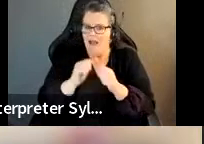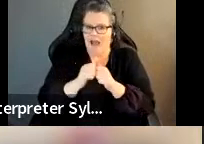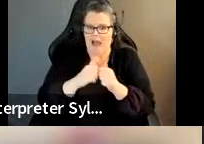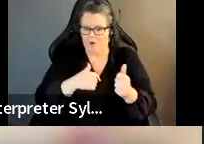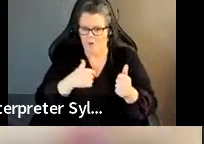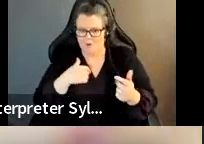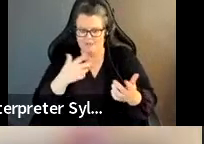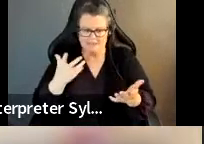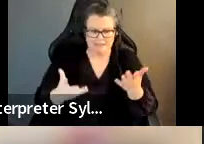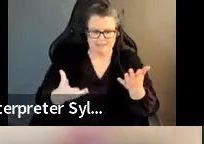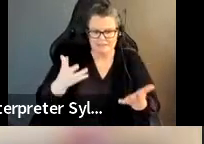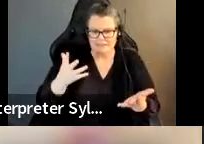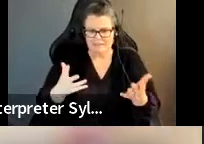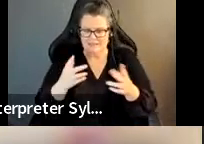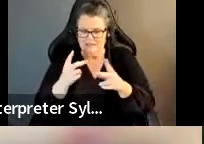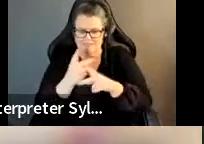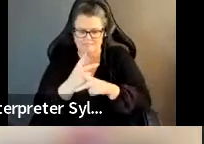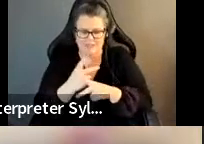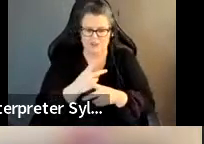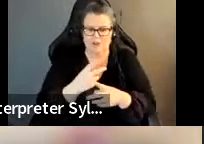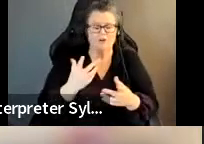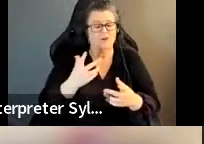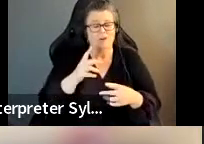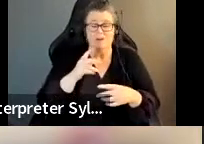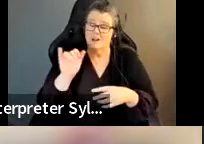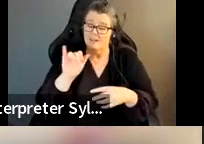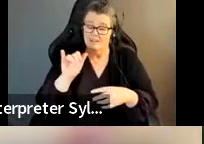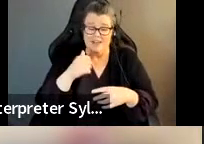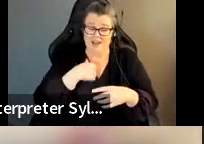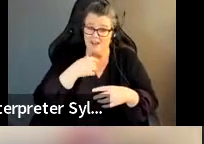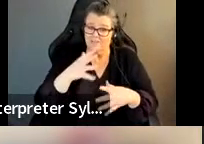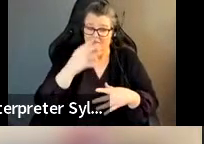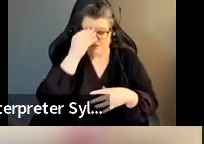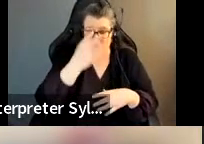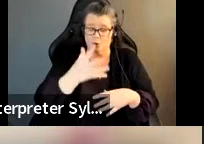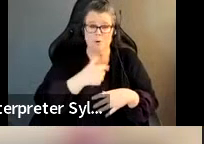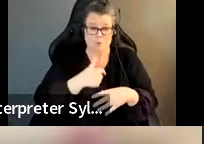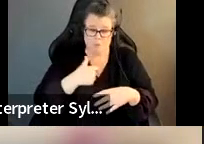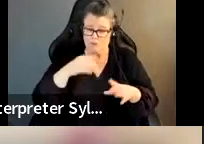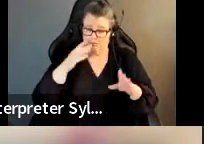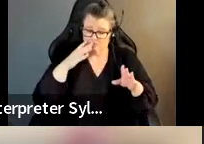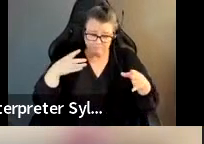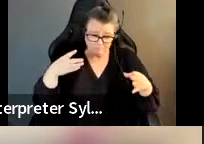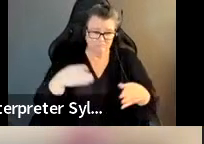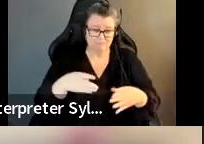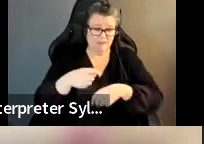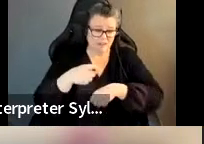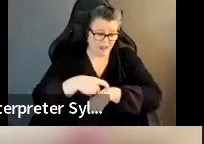Like I said, we put a lot of time and attention to this and really made a tremendous effort